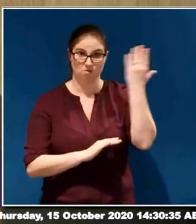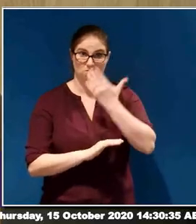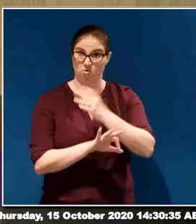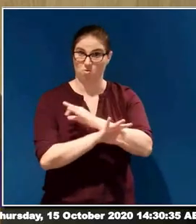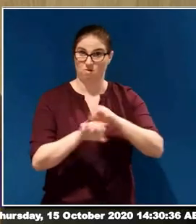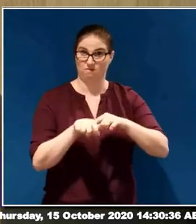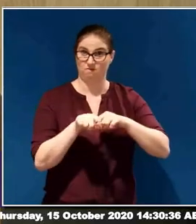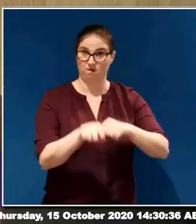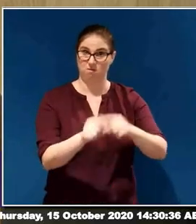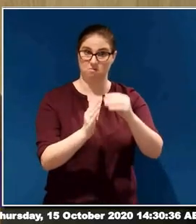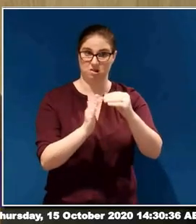Nothing happens.